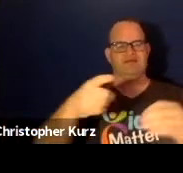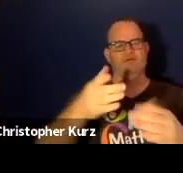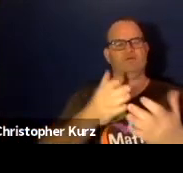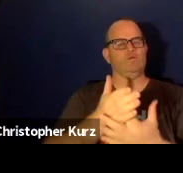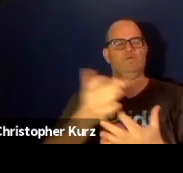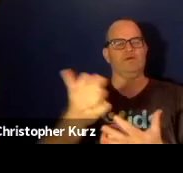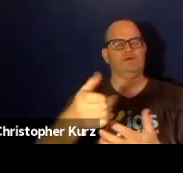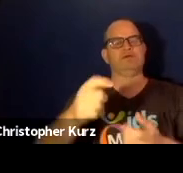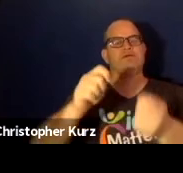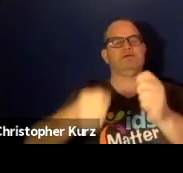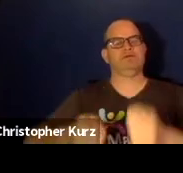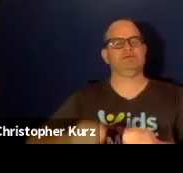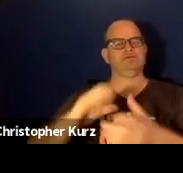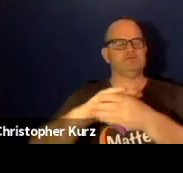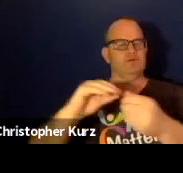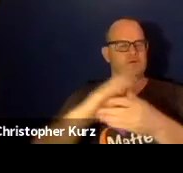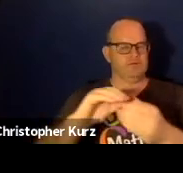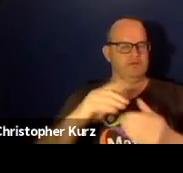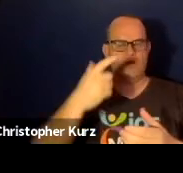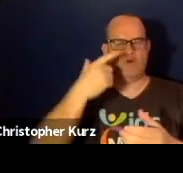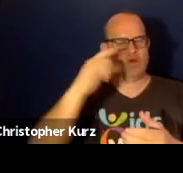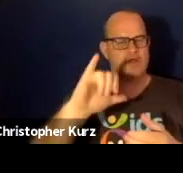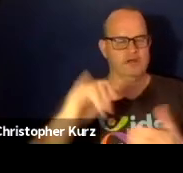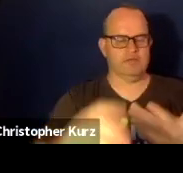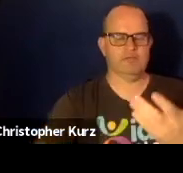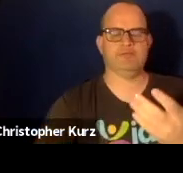So somebody else from your team can go into the website